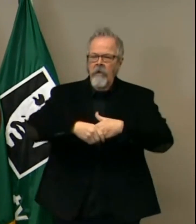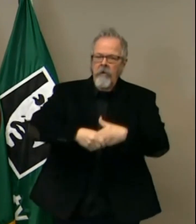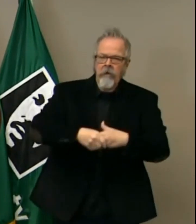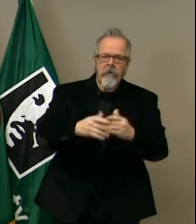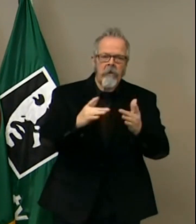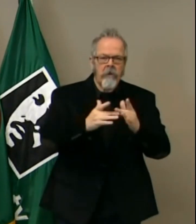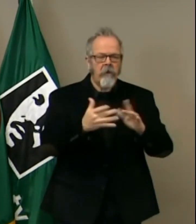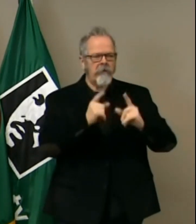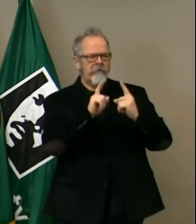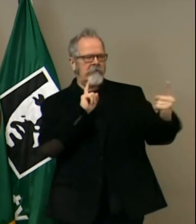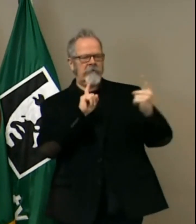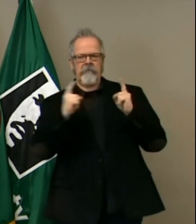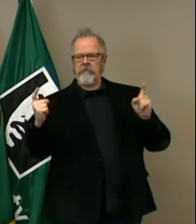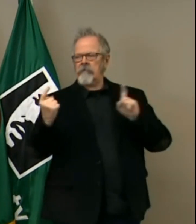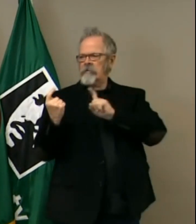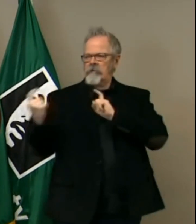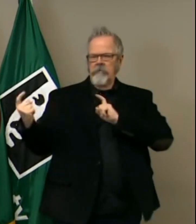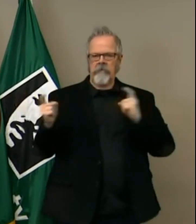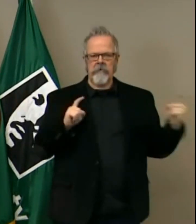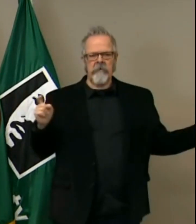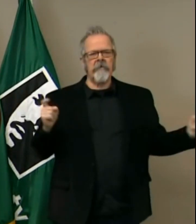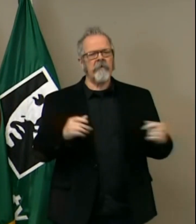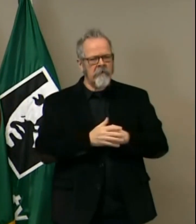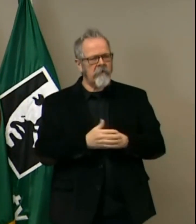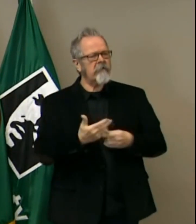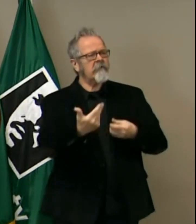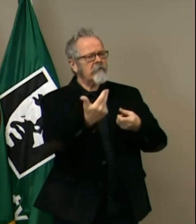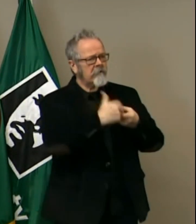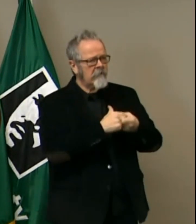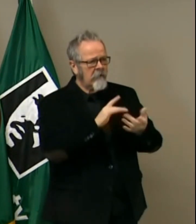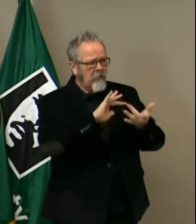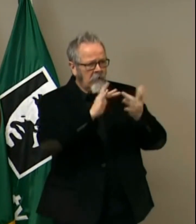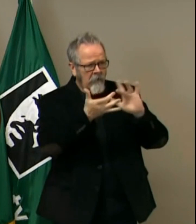humanly possible we thank you for your leadership in this statewide and